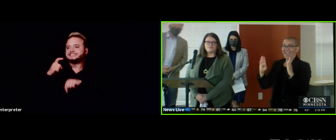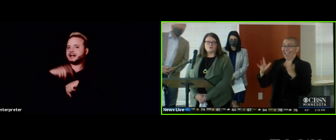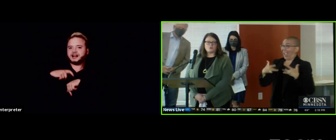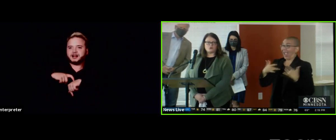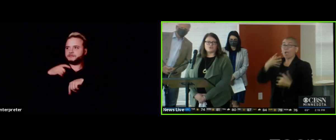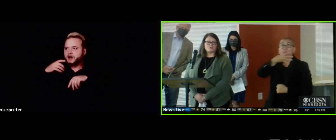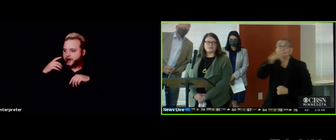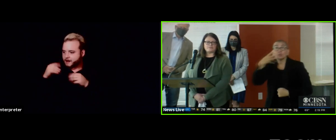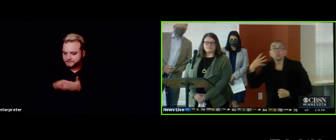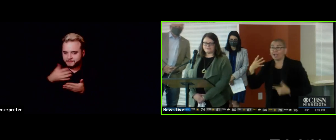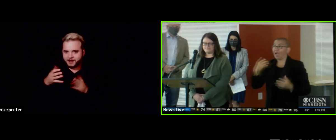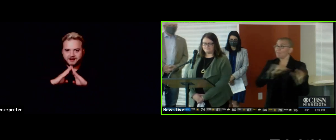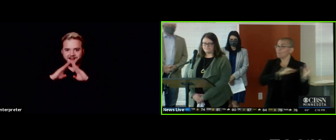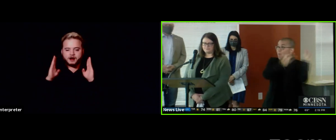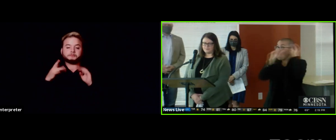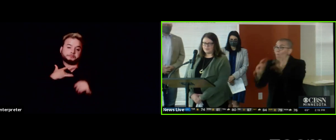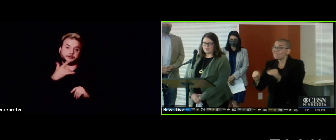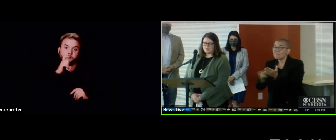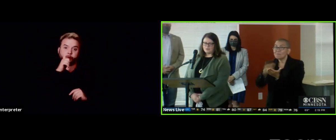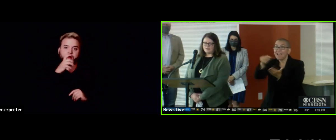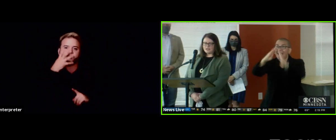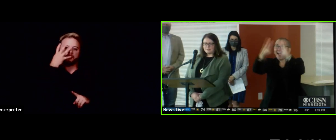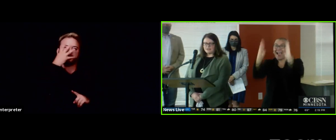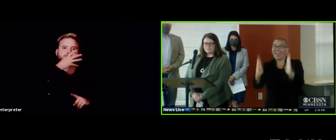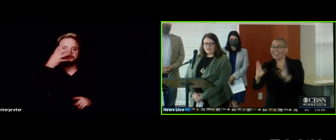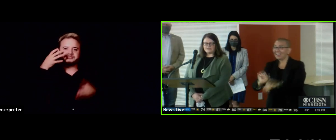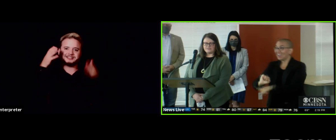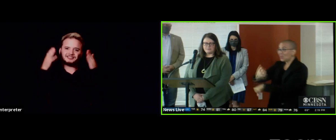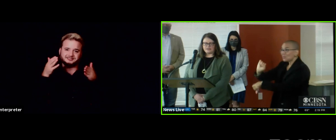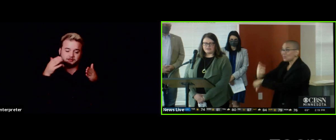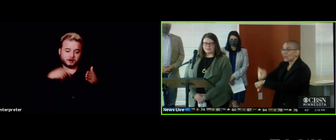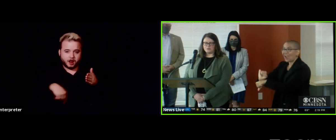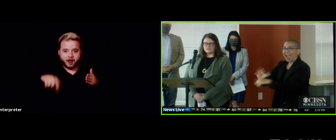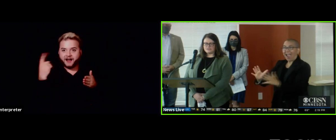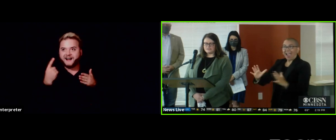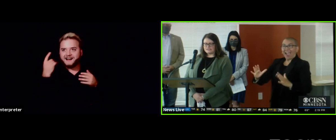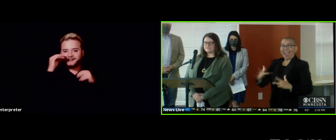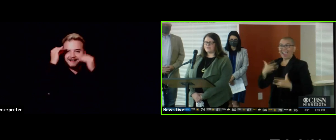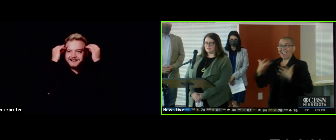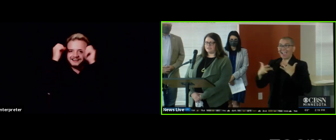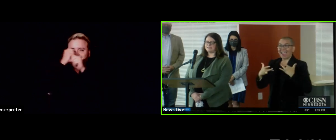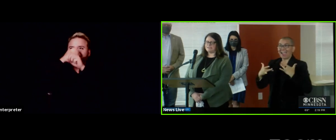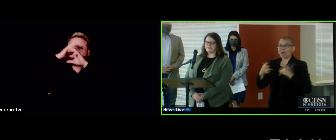homeownership dreams, the economic impact of the pandemic puts these families in danger